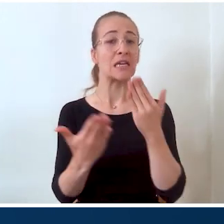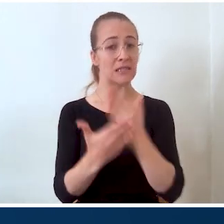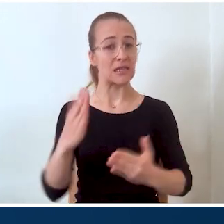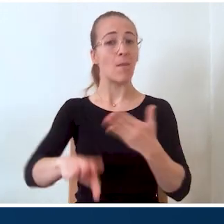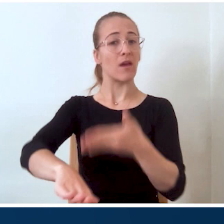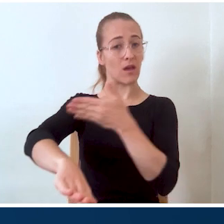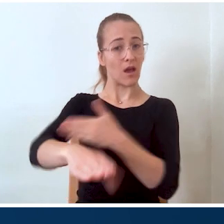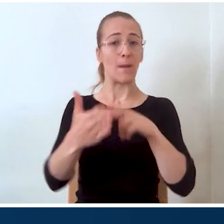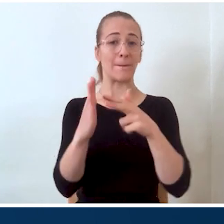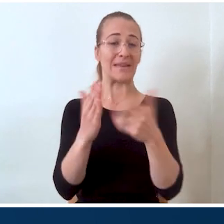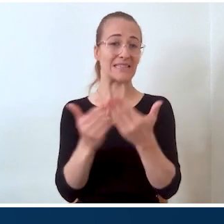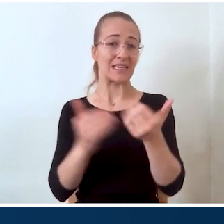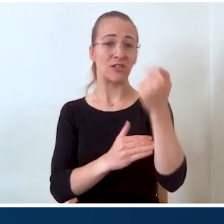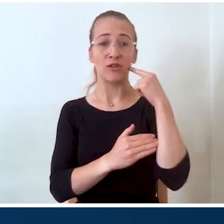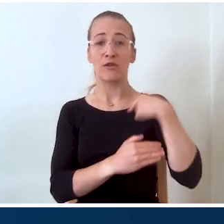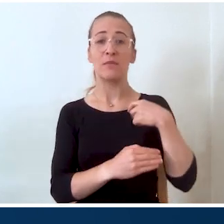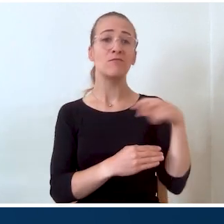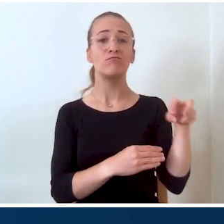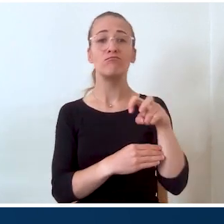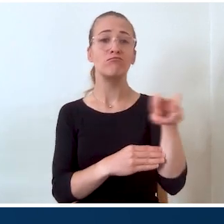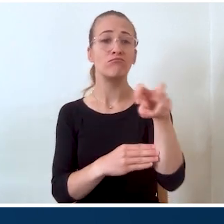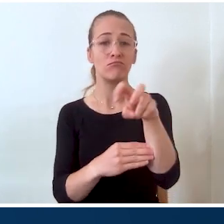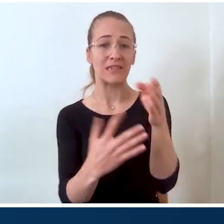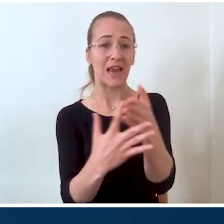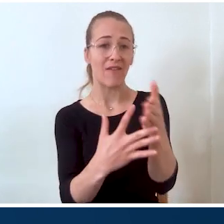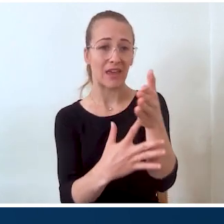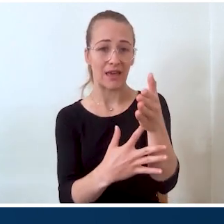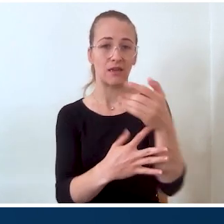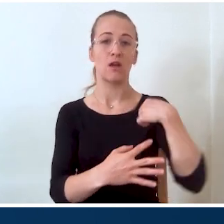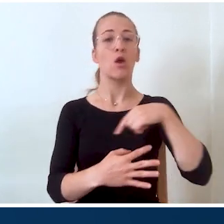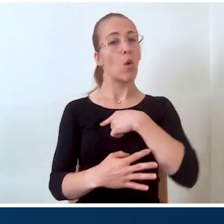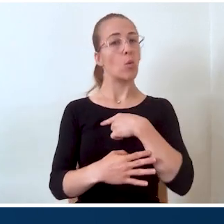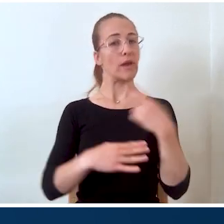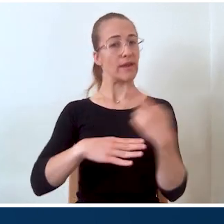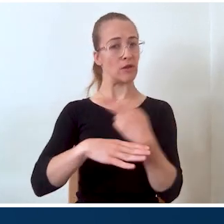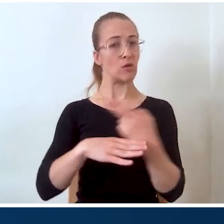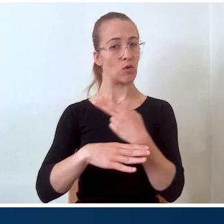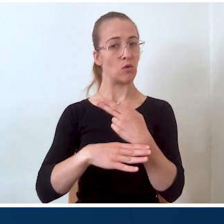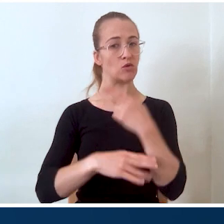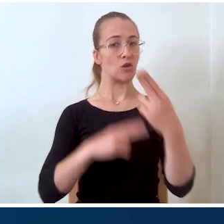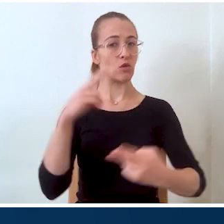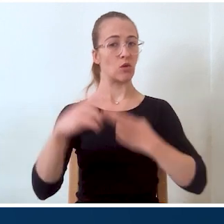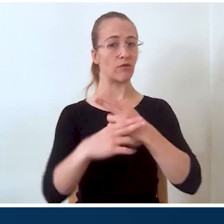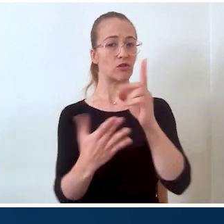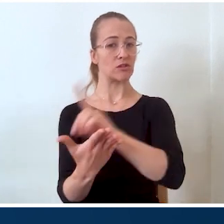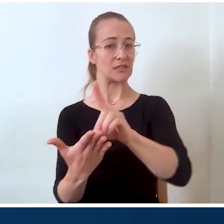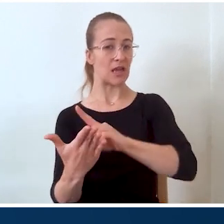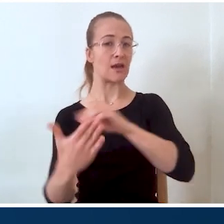that it makes it easier for me to get around. So to your point, we end up using universal design and accessibility a lot more